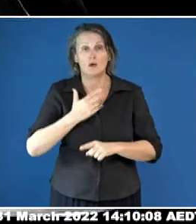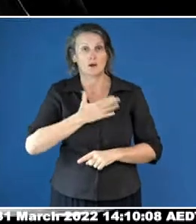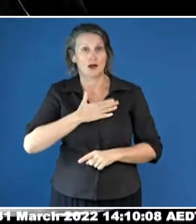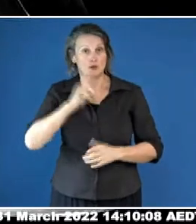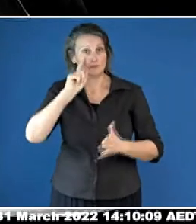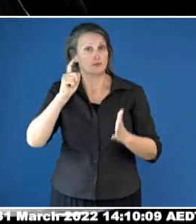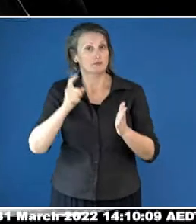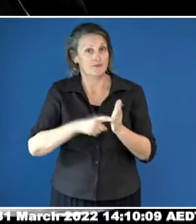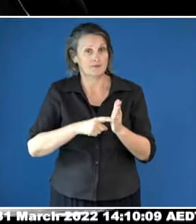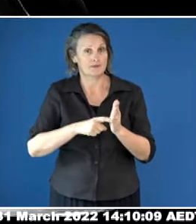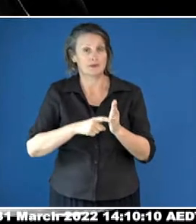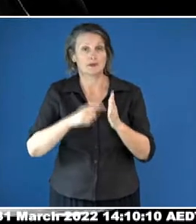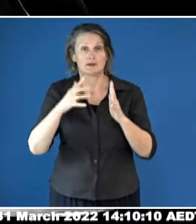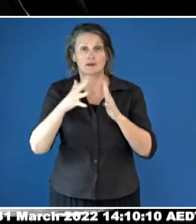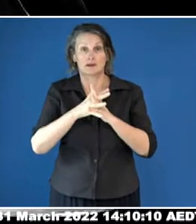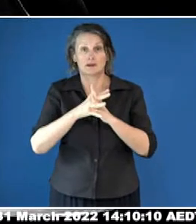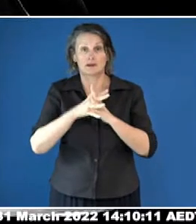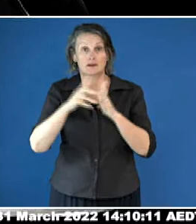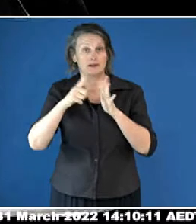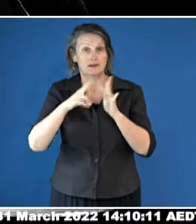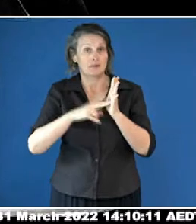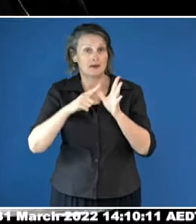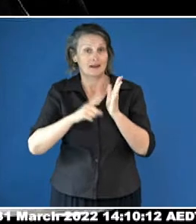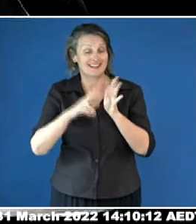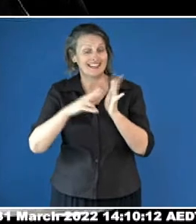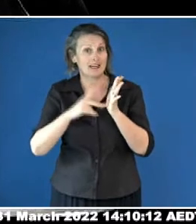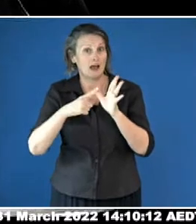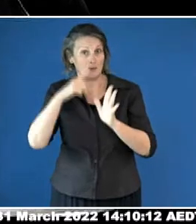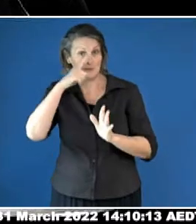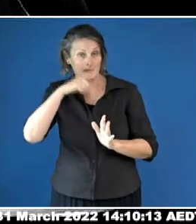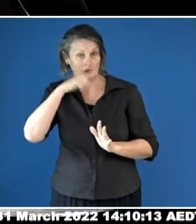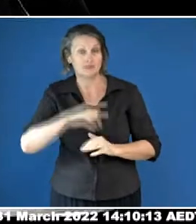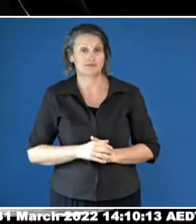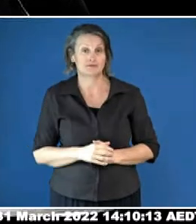peoples of the Nuenonne nation of Truwana Lutruwita the traditional owners and